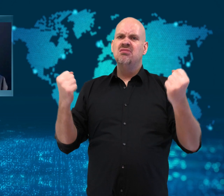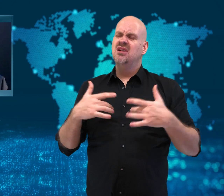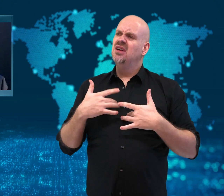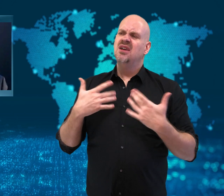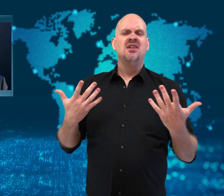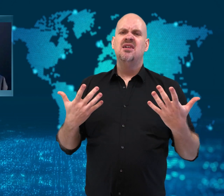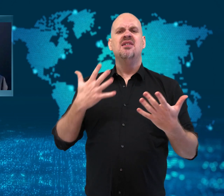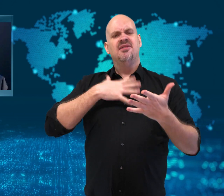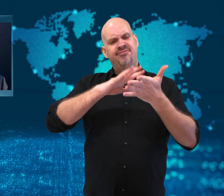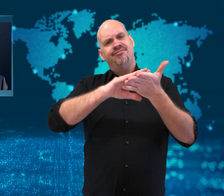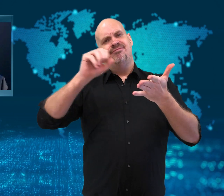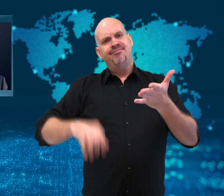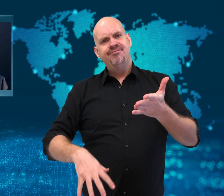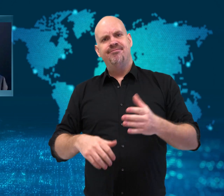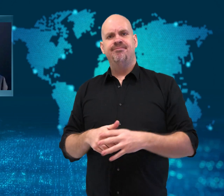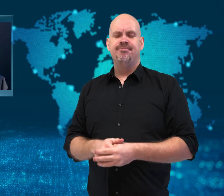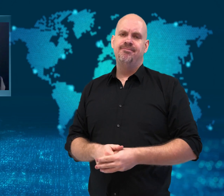and their land.